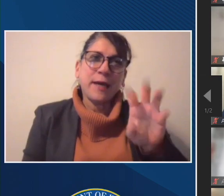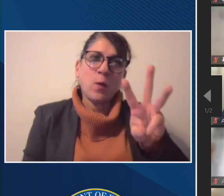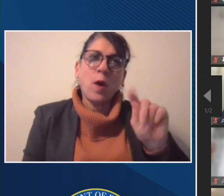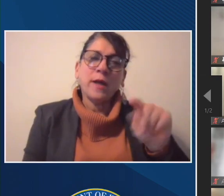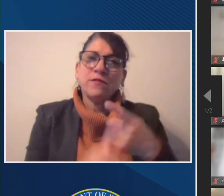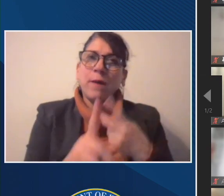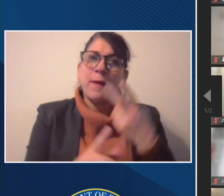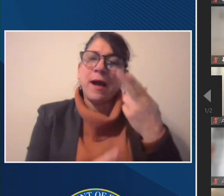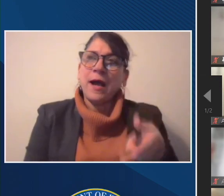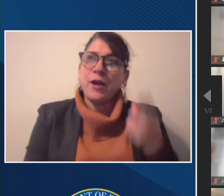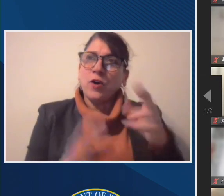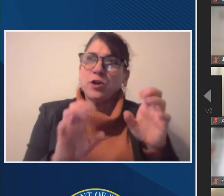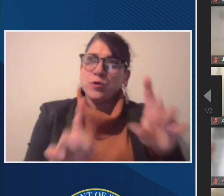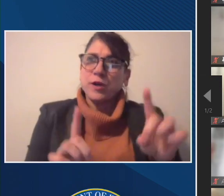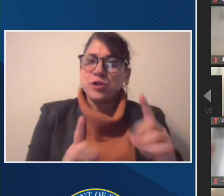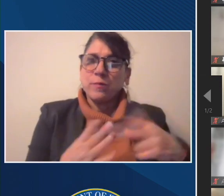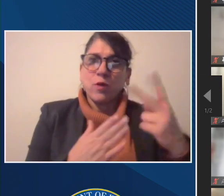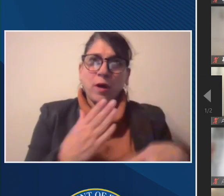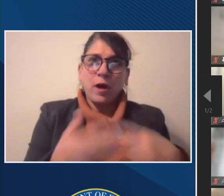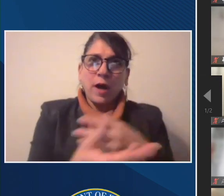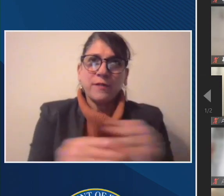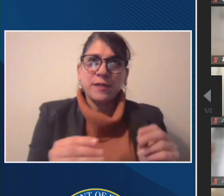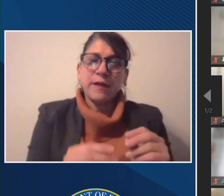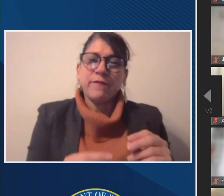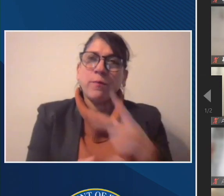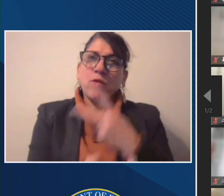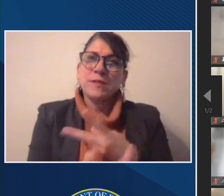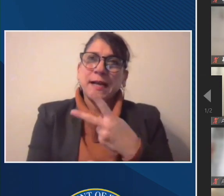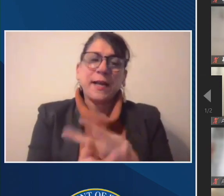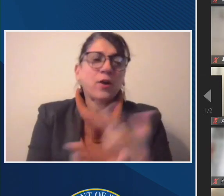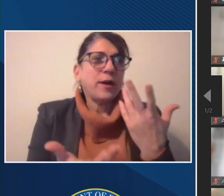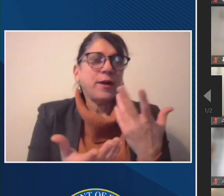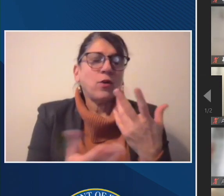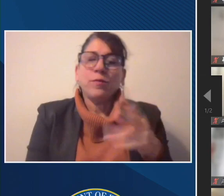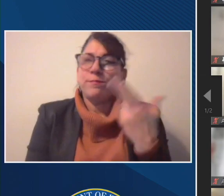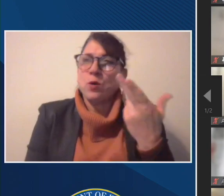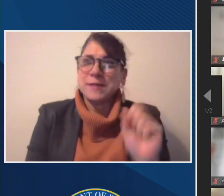office within the office of postsecondary education. Gaby, are you present today?